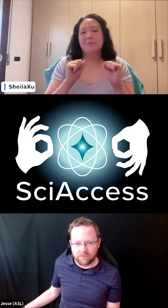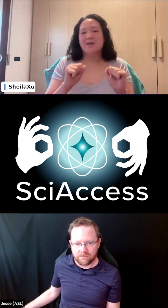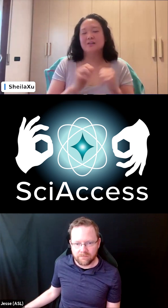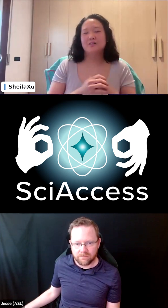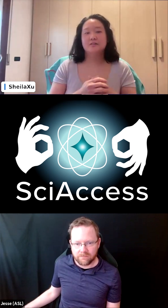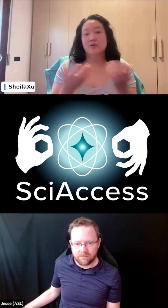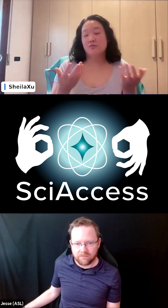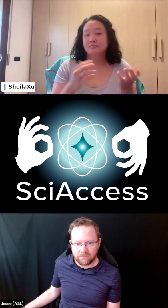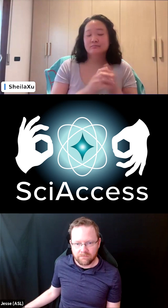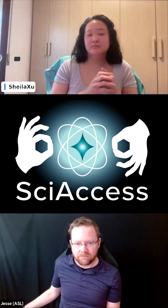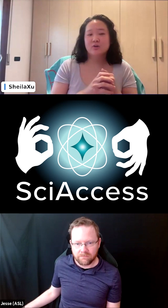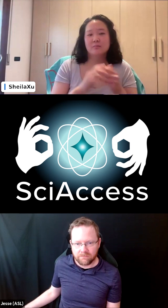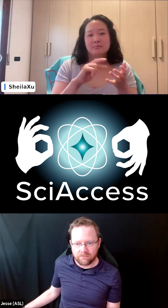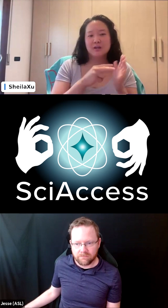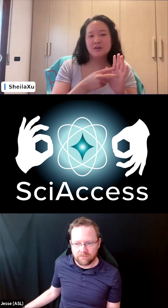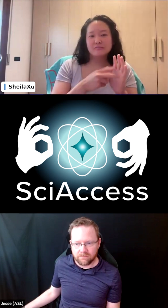Have as many communcation modules as possible.